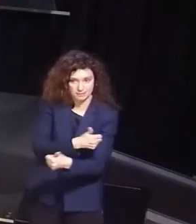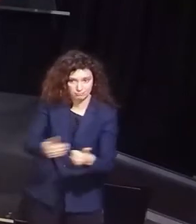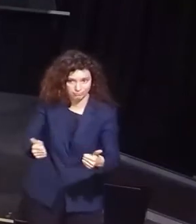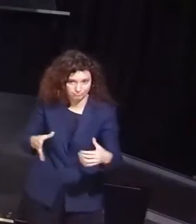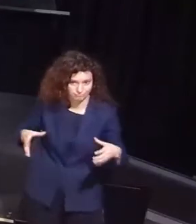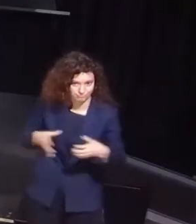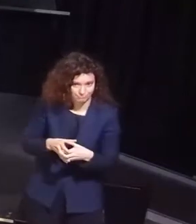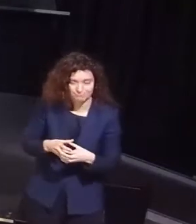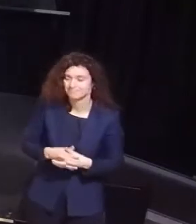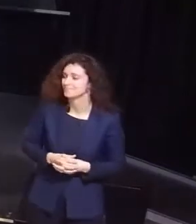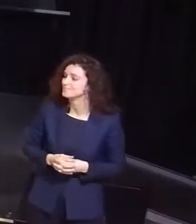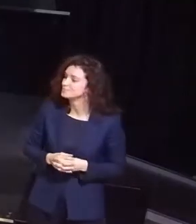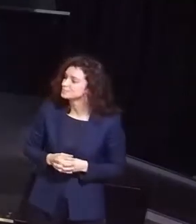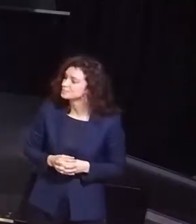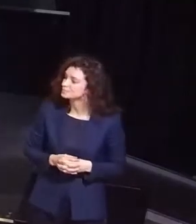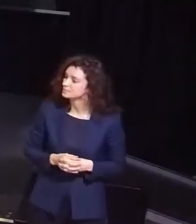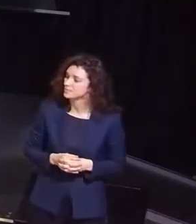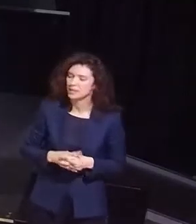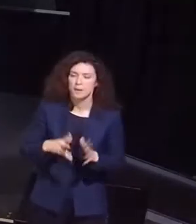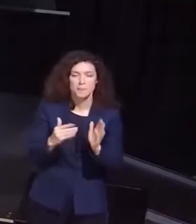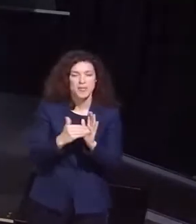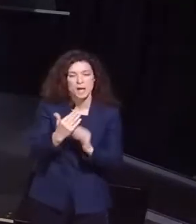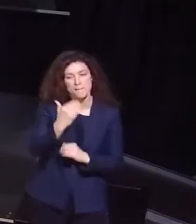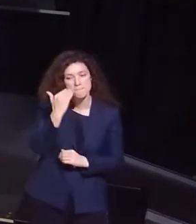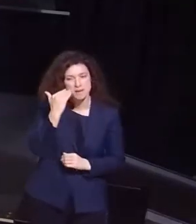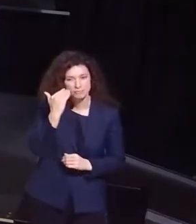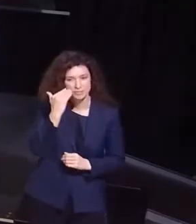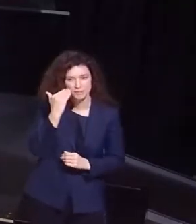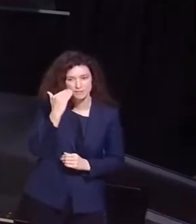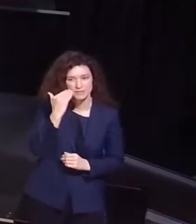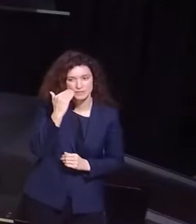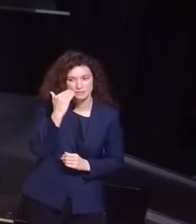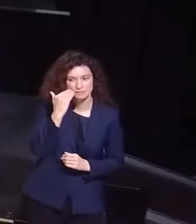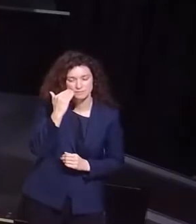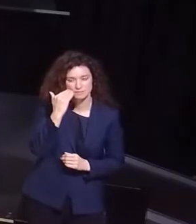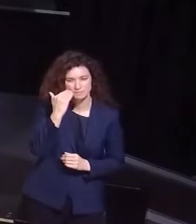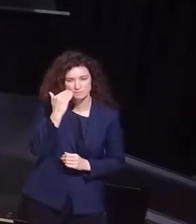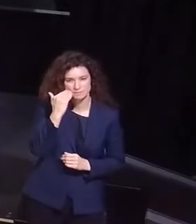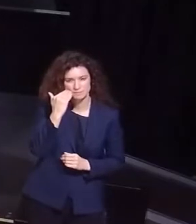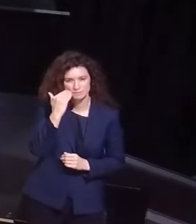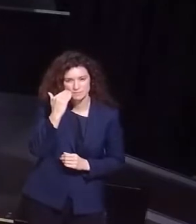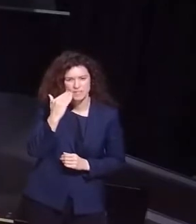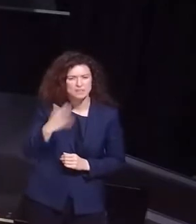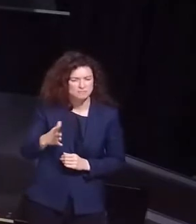You know, uhm, Microsoft has been on a game accessibility journey for a while now.